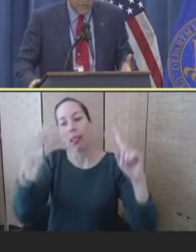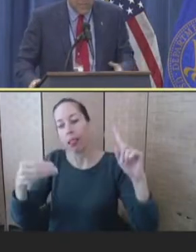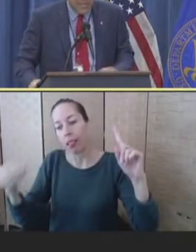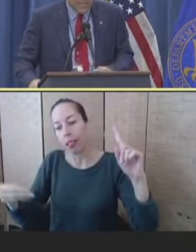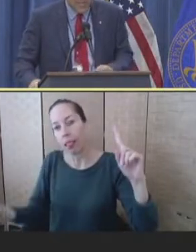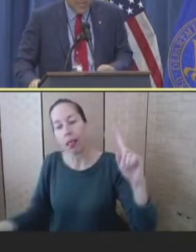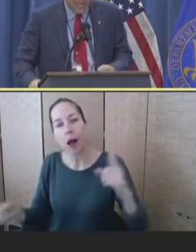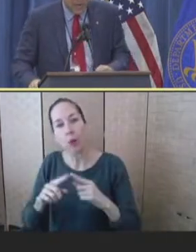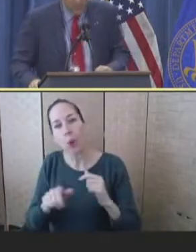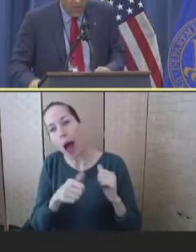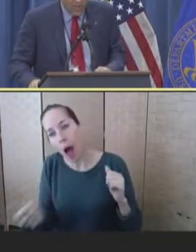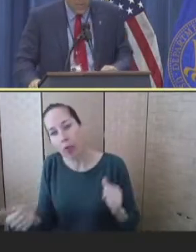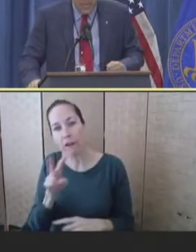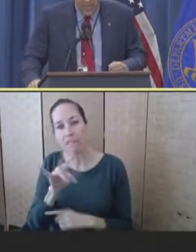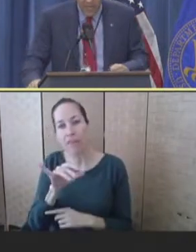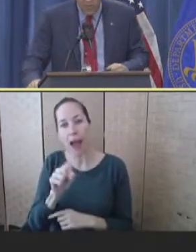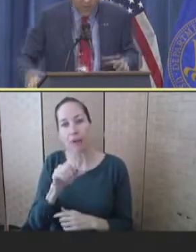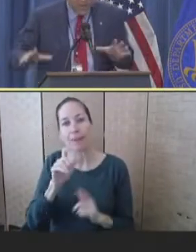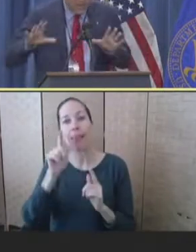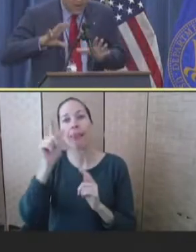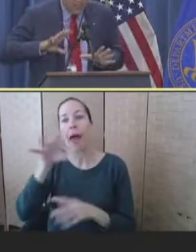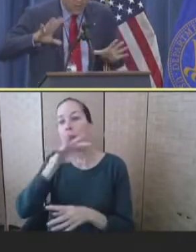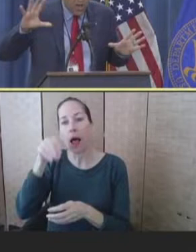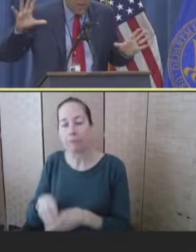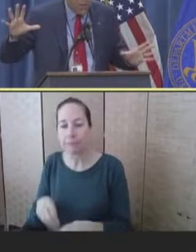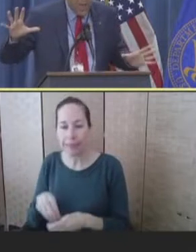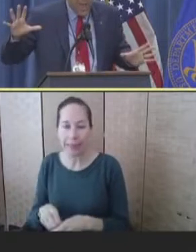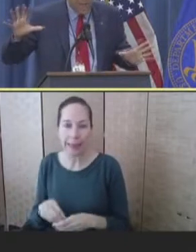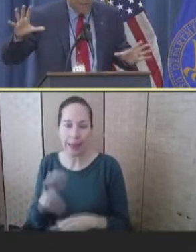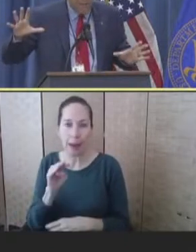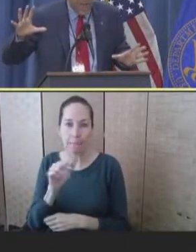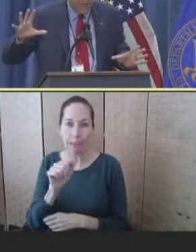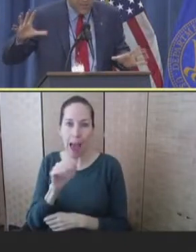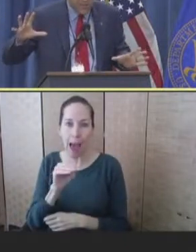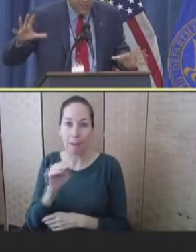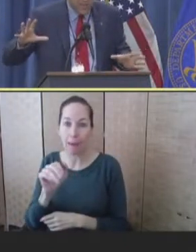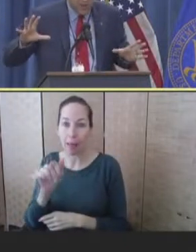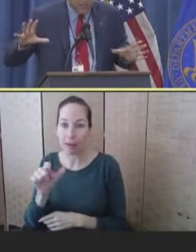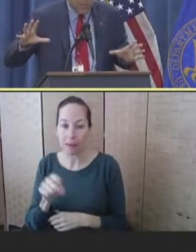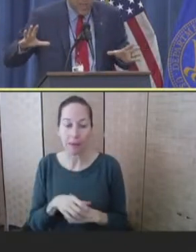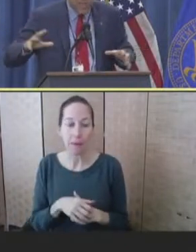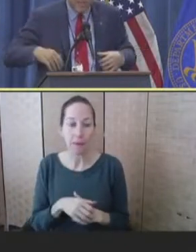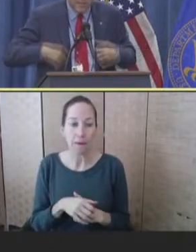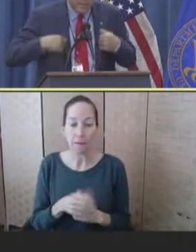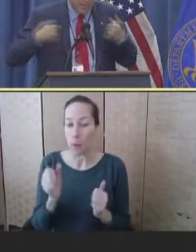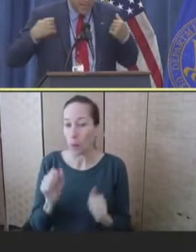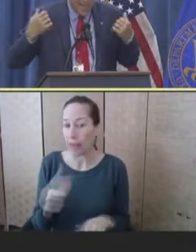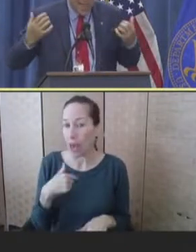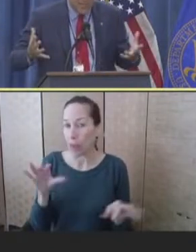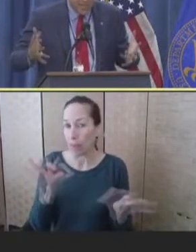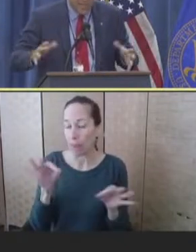And so, the idea was, can we pick a broad array of viruses that represent these ancestors